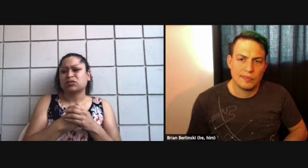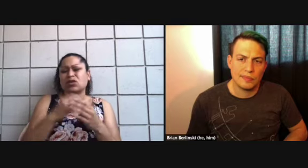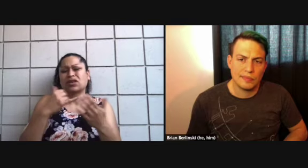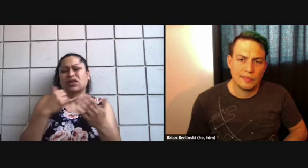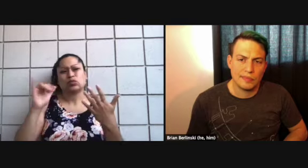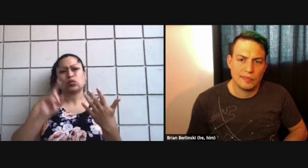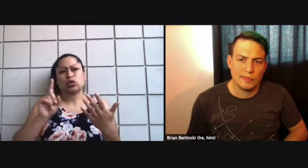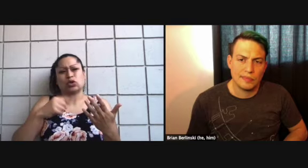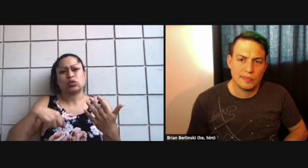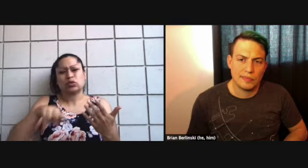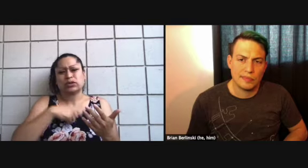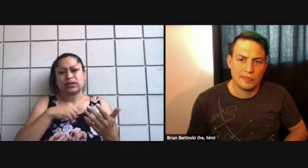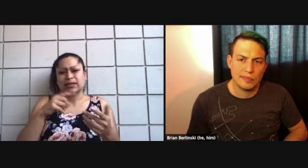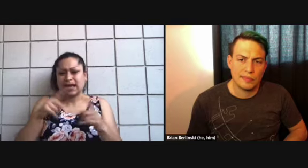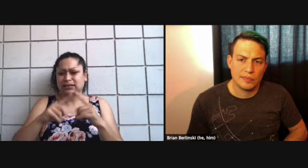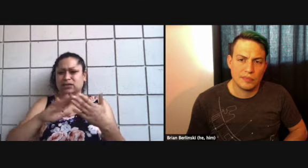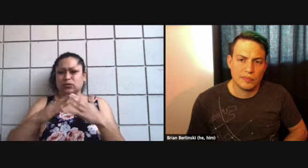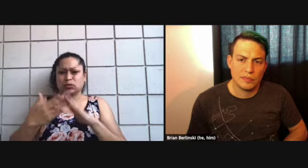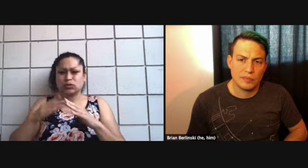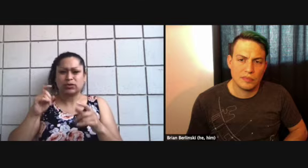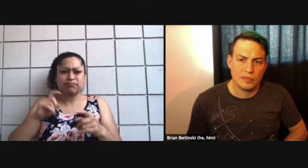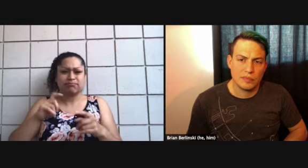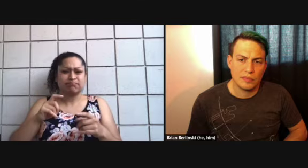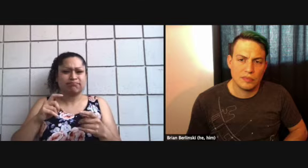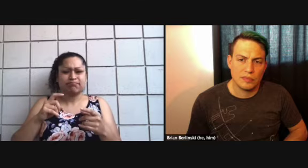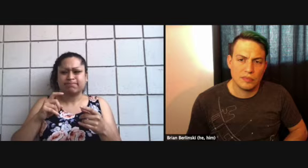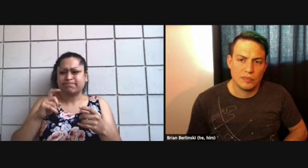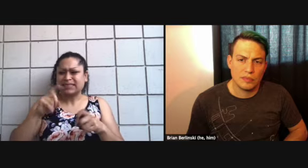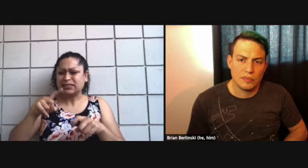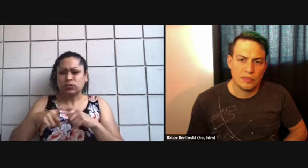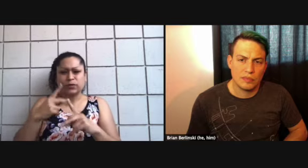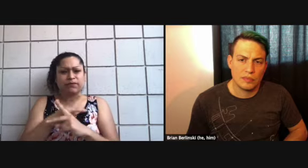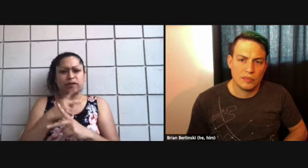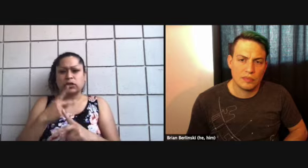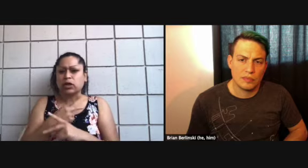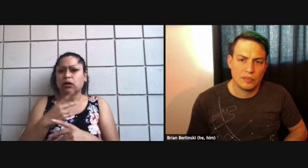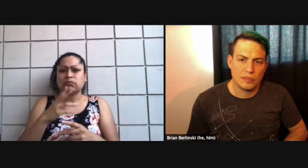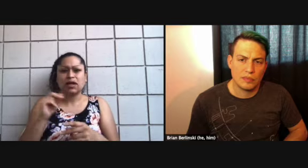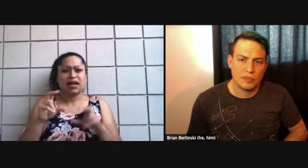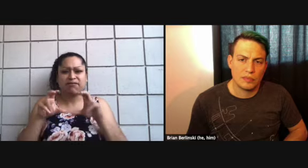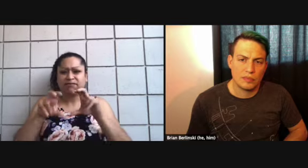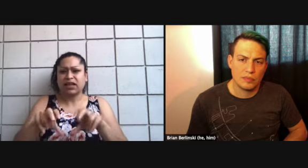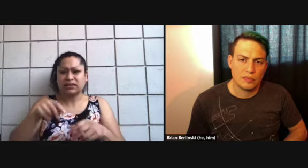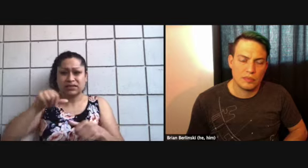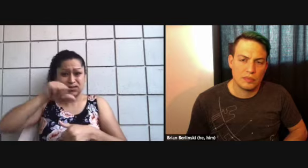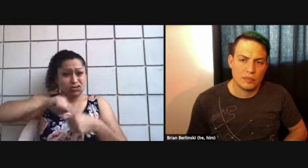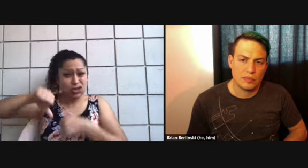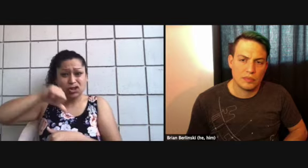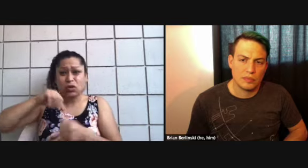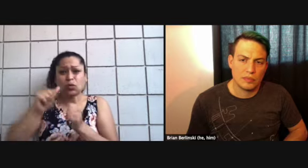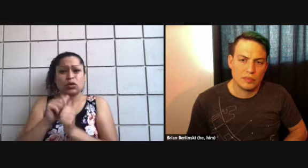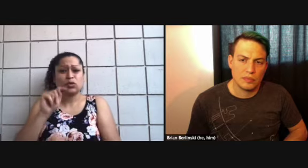This emphasizes the need of our community to figure this out and invest in ourselves